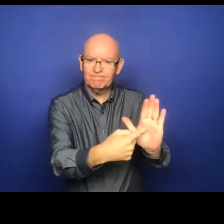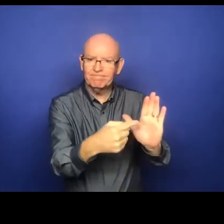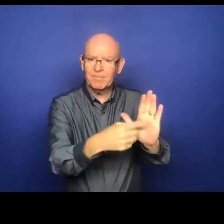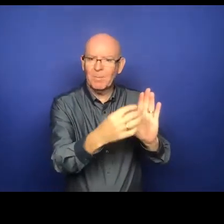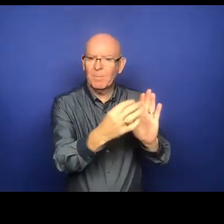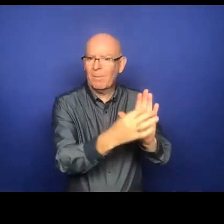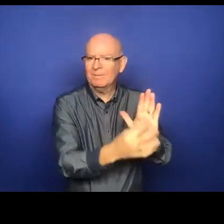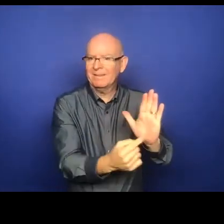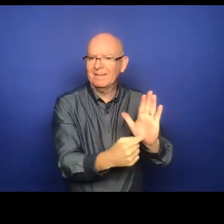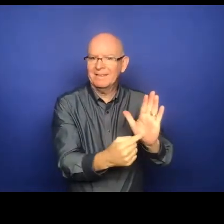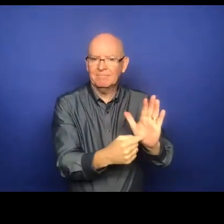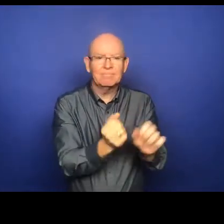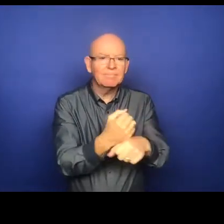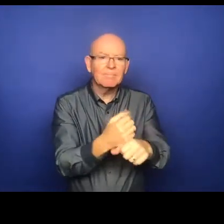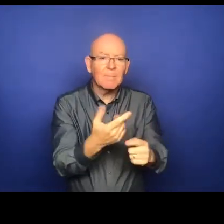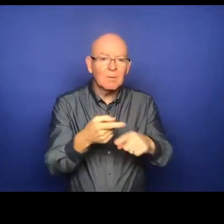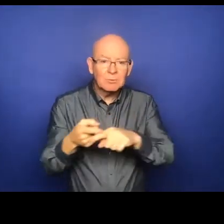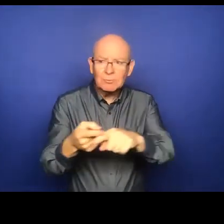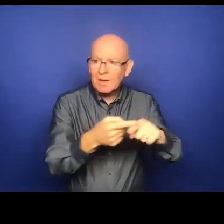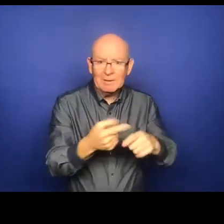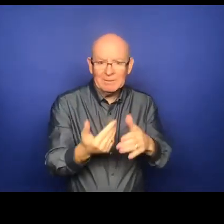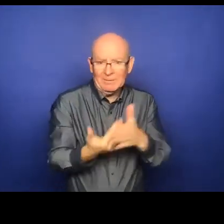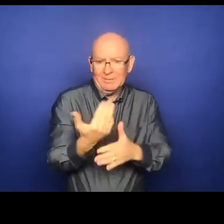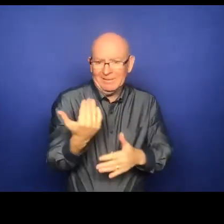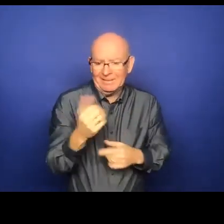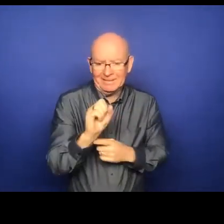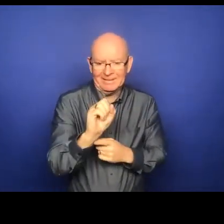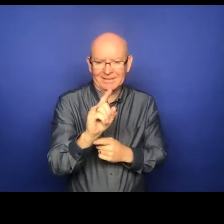framework. Ladies and Gentlemen, disaggregation